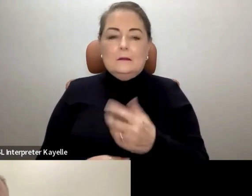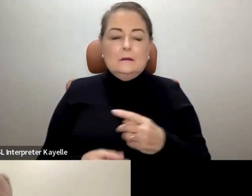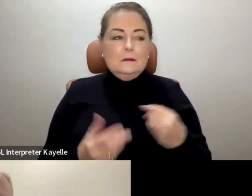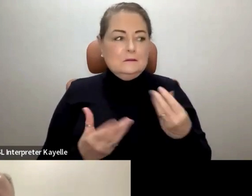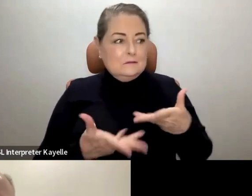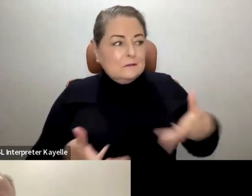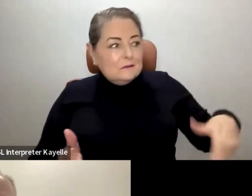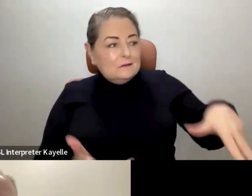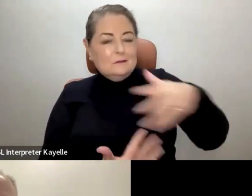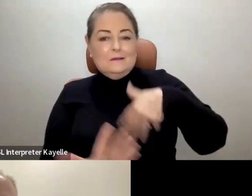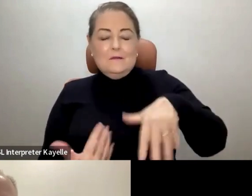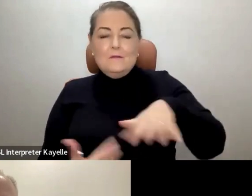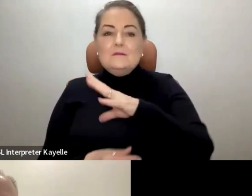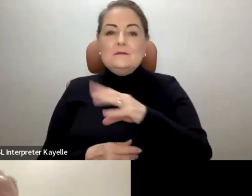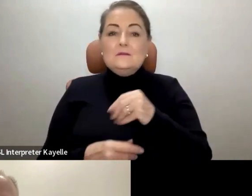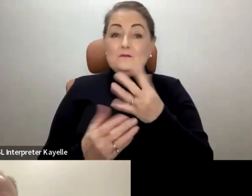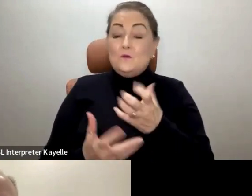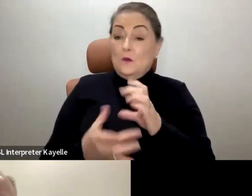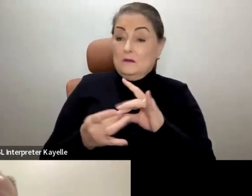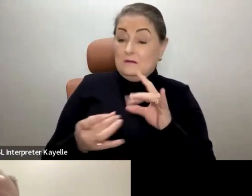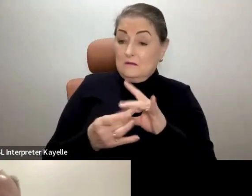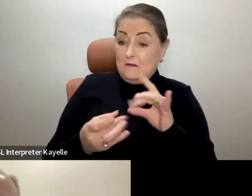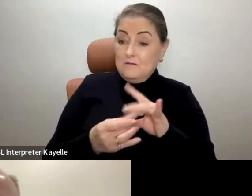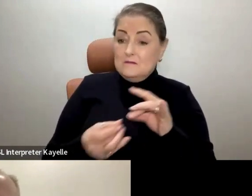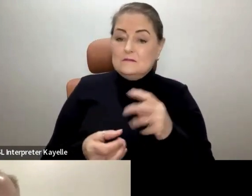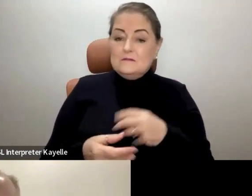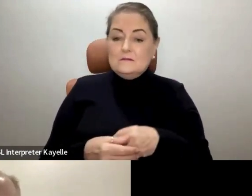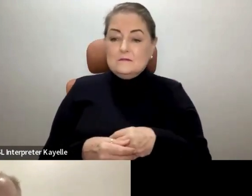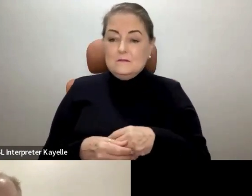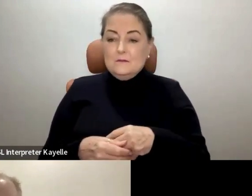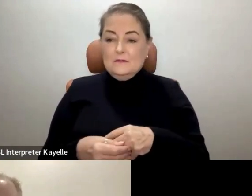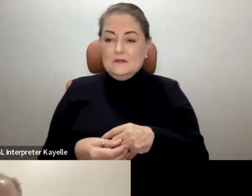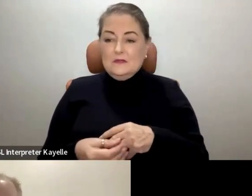[Tania Kalaitzidis] And if you'd like to voice any comments, you can use the raise